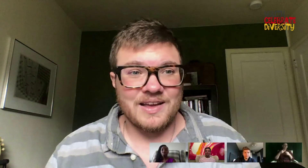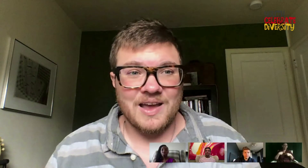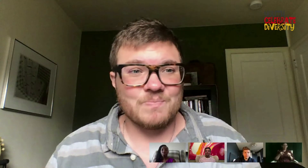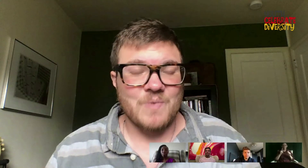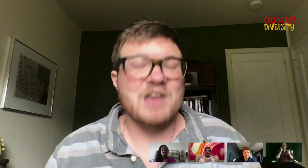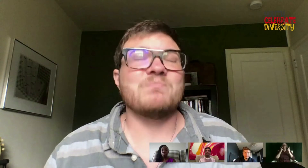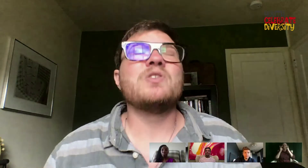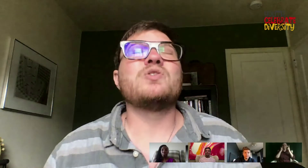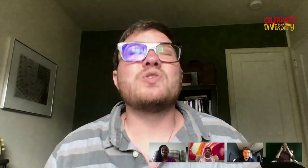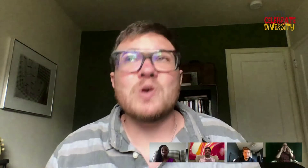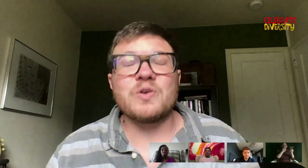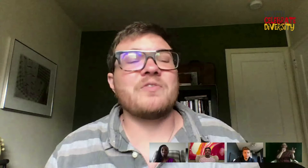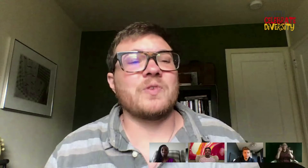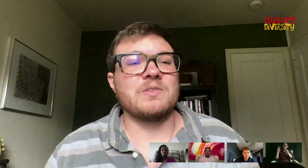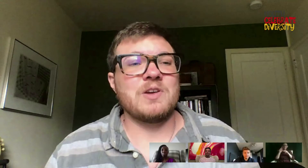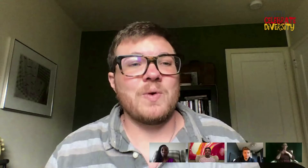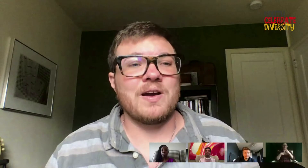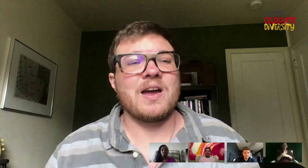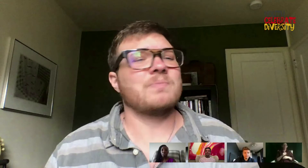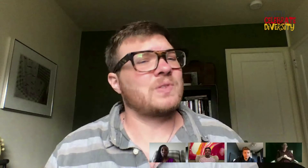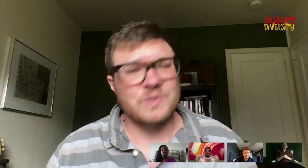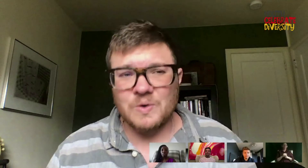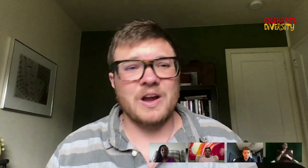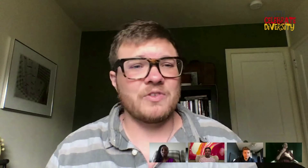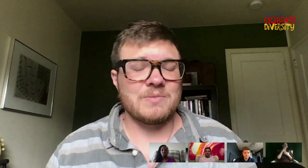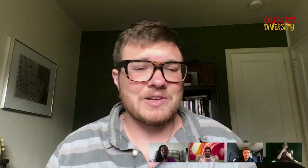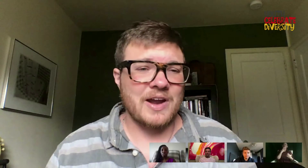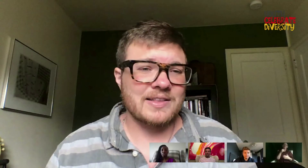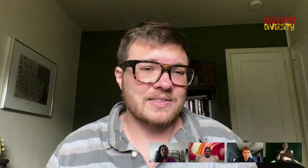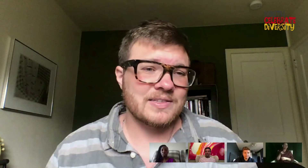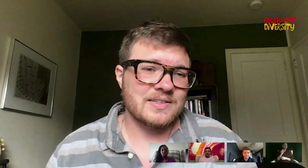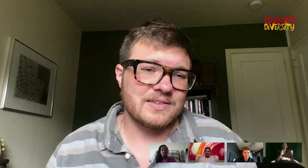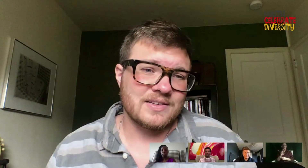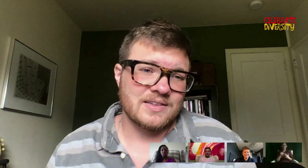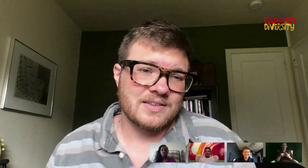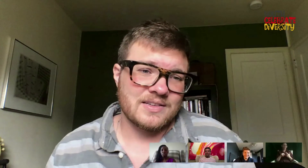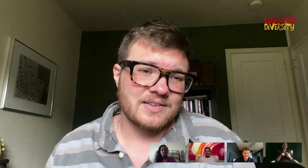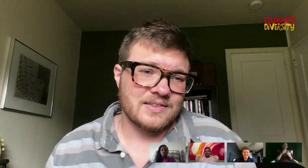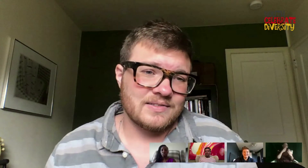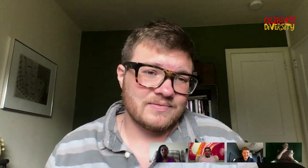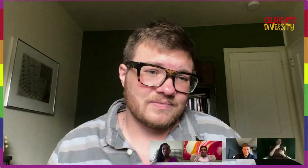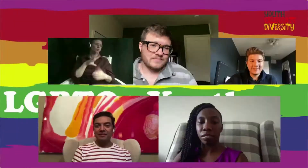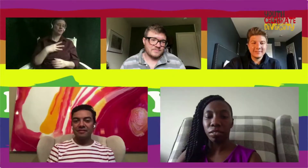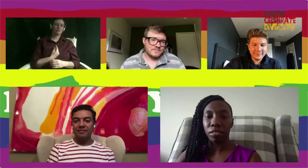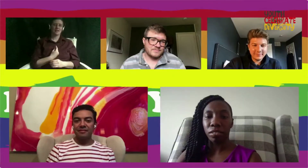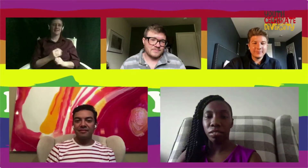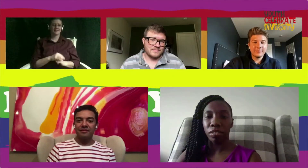i'm i'm so grateful to be queer and so grateful to be trans